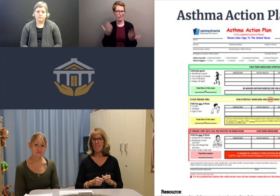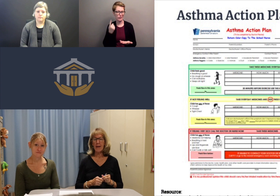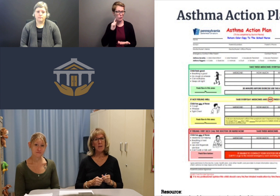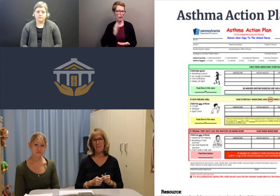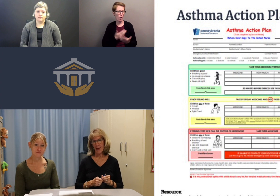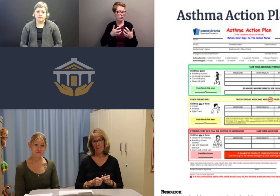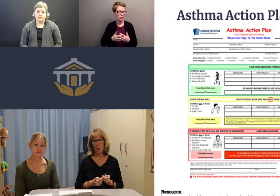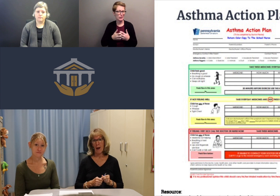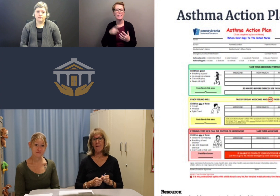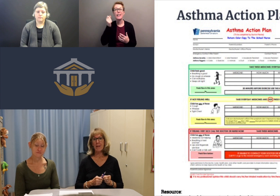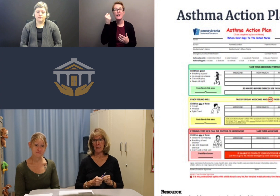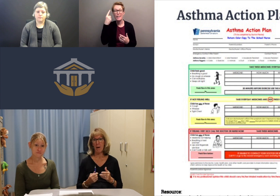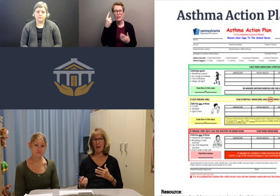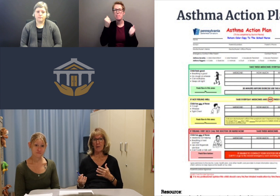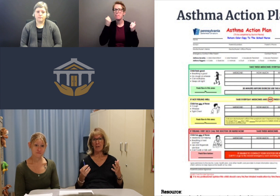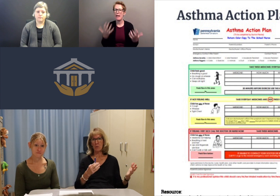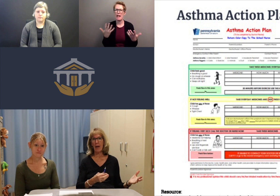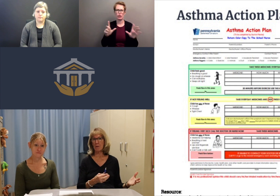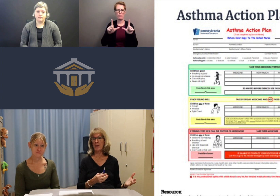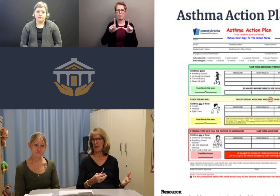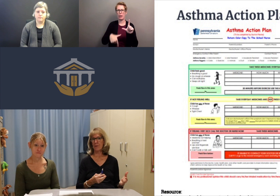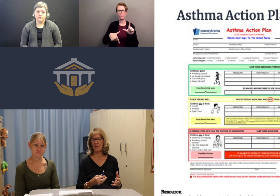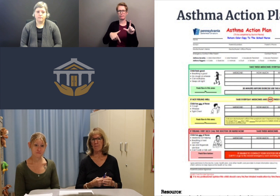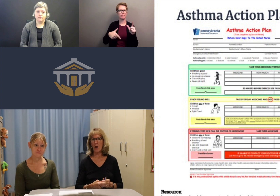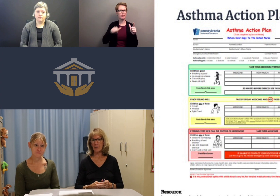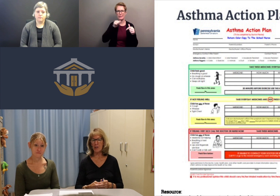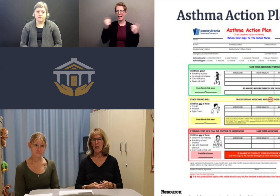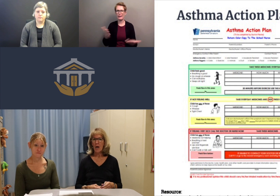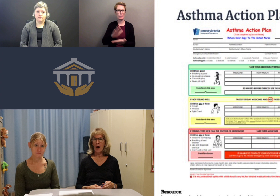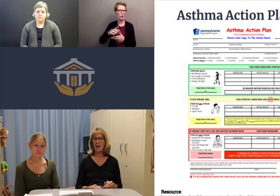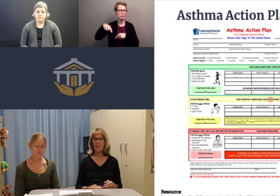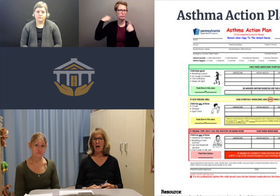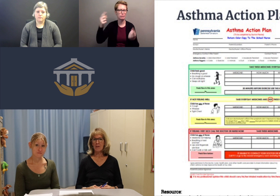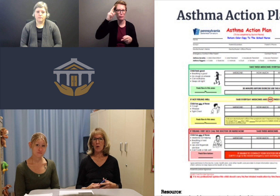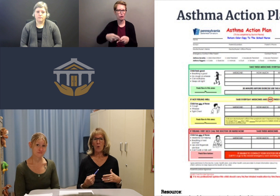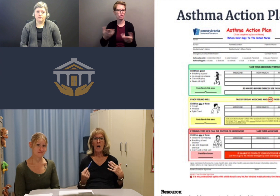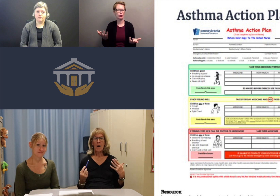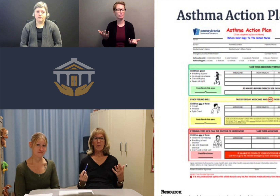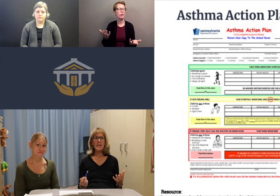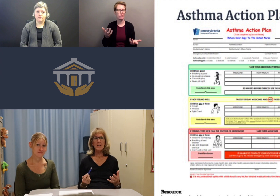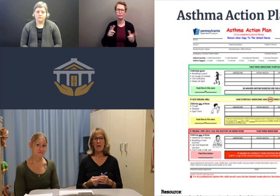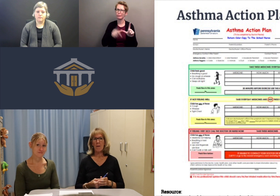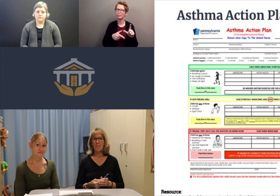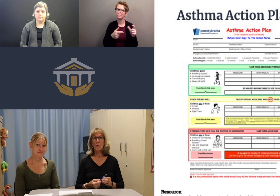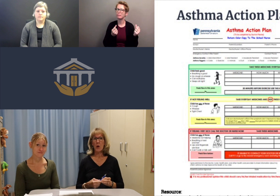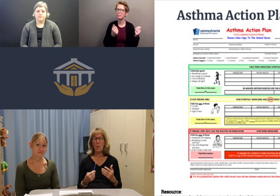many of them have expired since we haven't been here since March. So please, um, you know, when